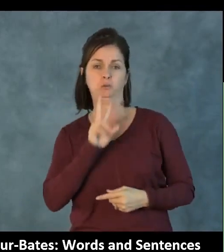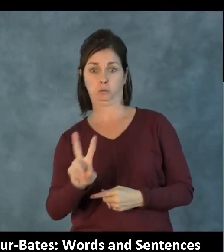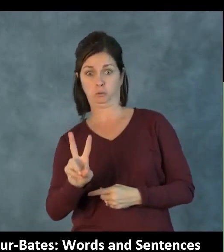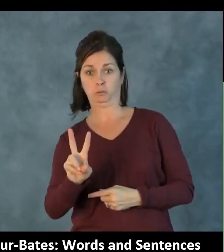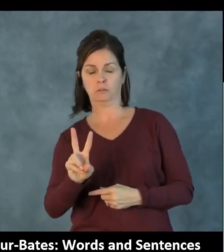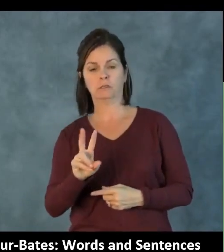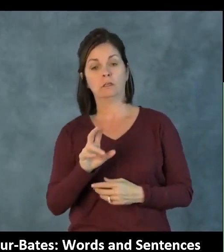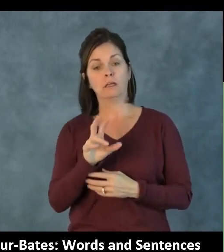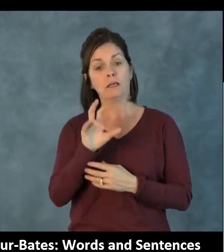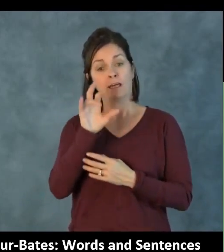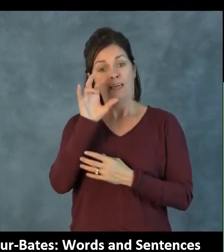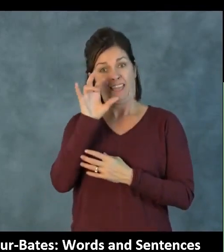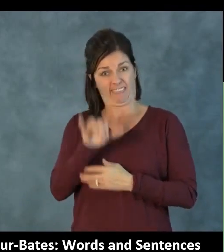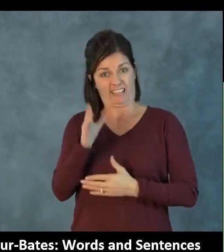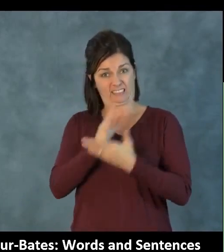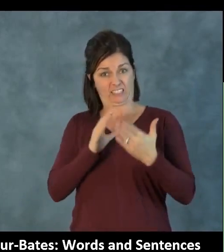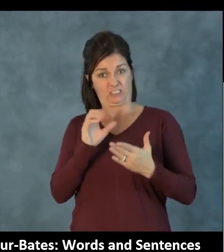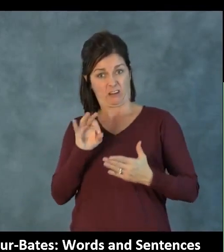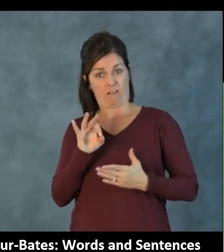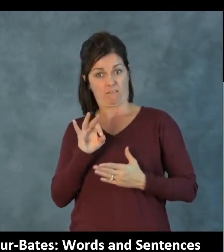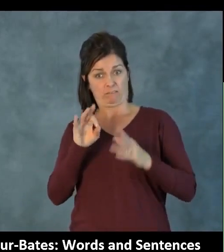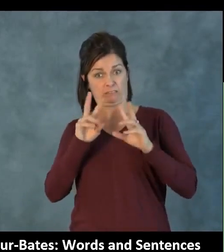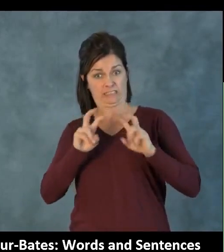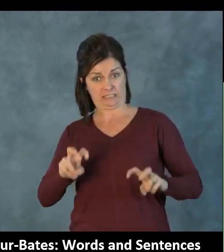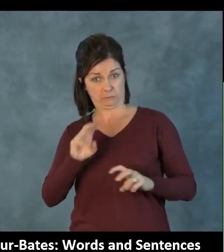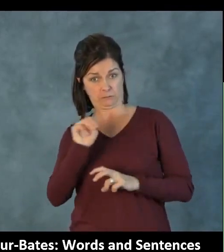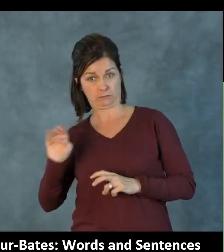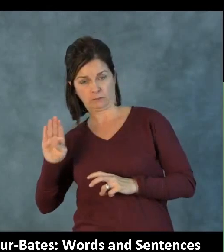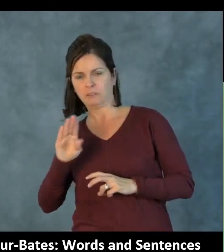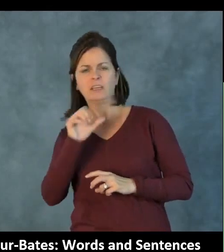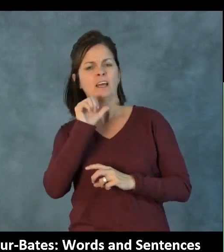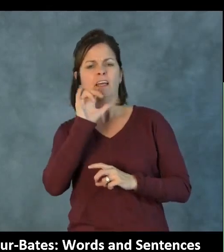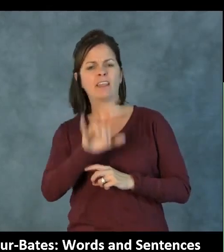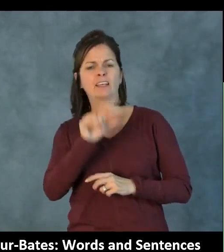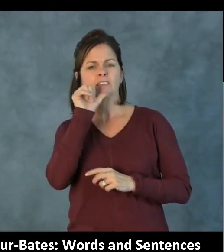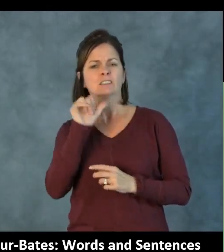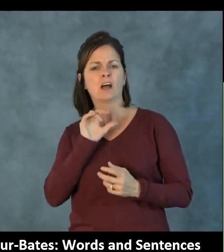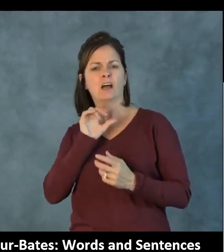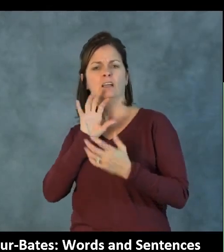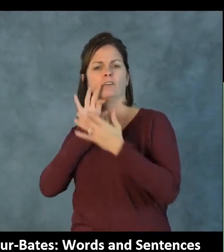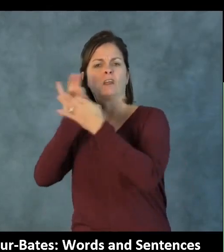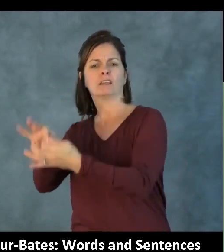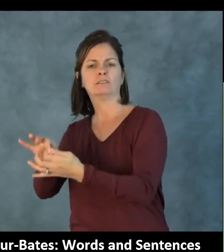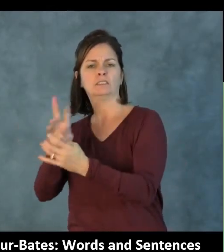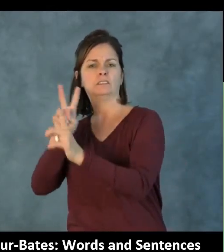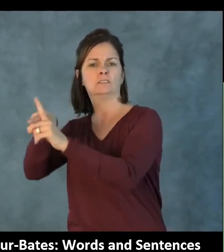This particular section, keep in mind, is not going to be relevant to families who are using ASL,